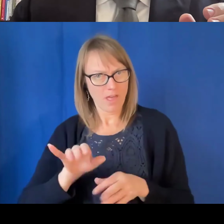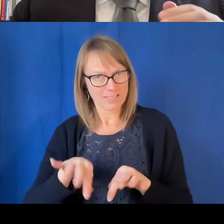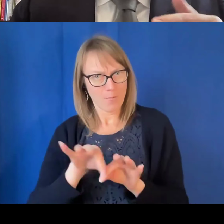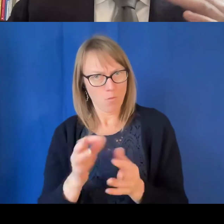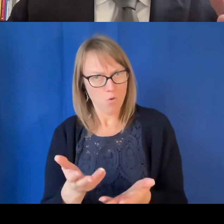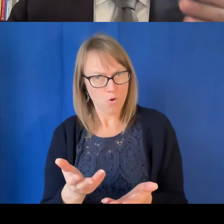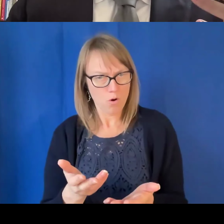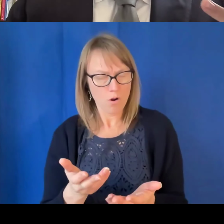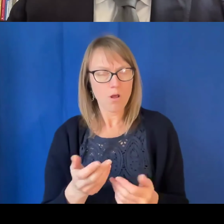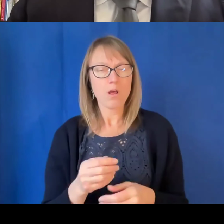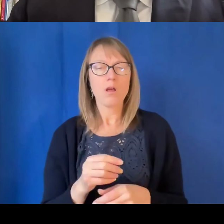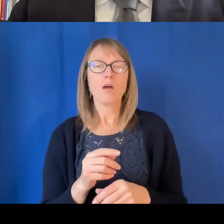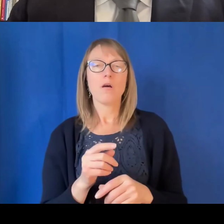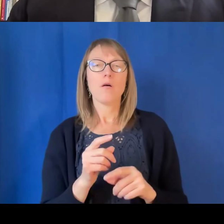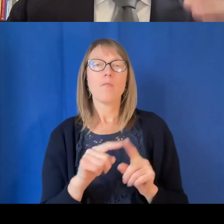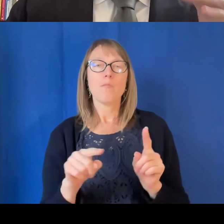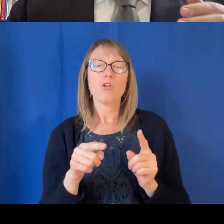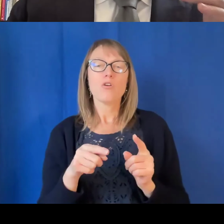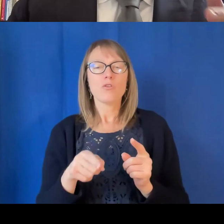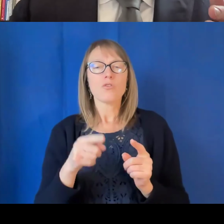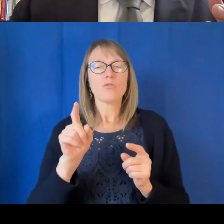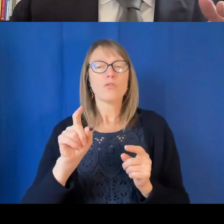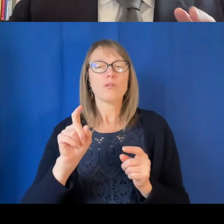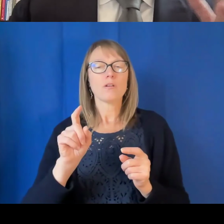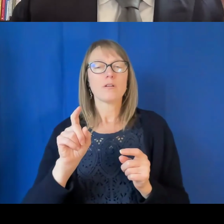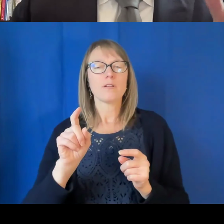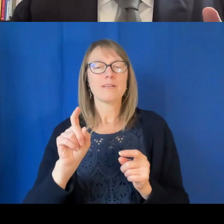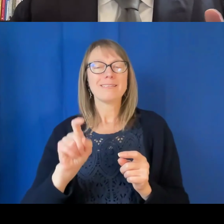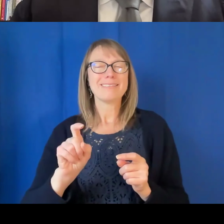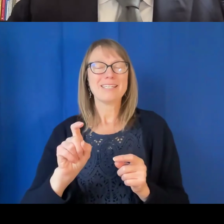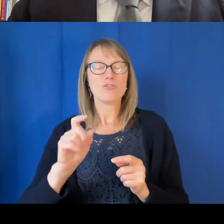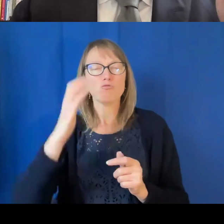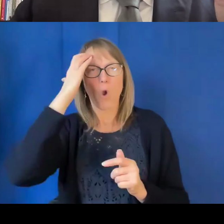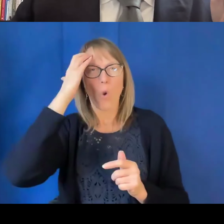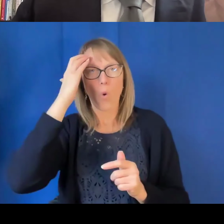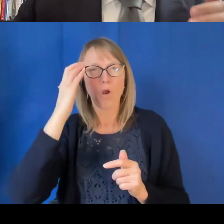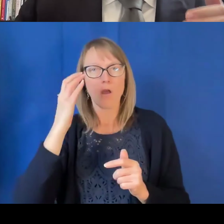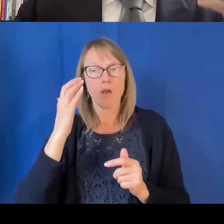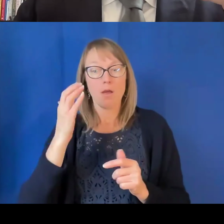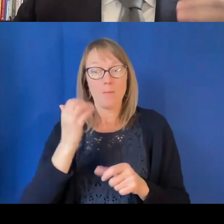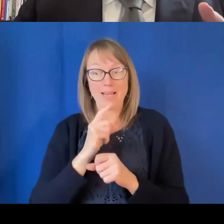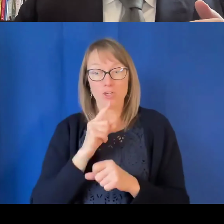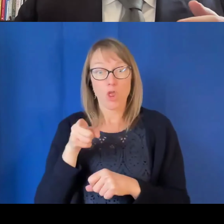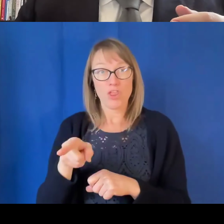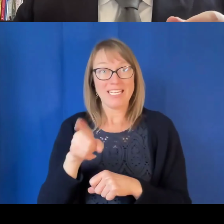to be 100% accessible, that's not possible for whatever reason. So what gets us to 90% or 80?